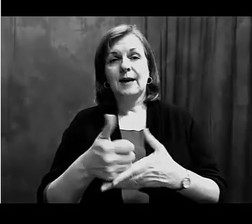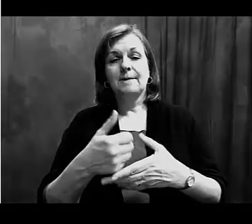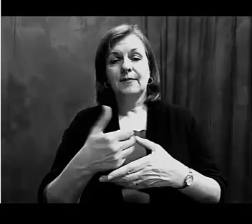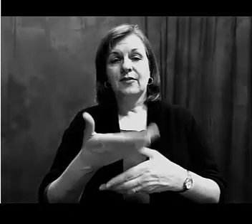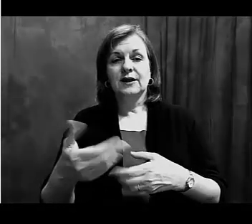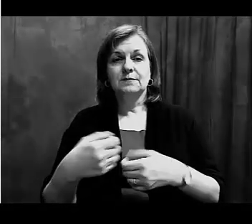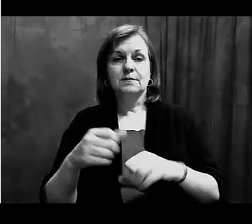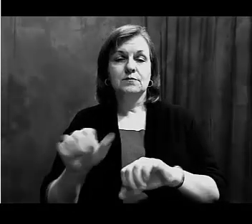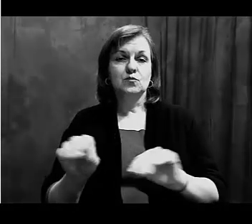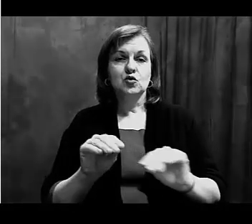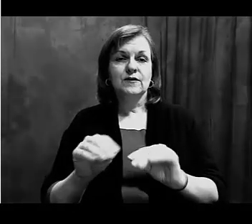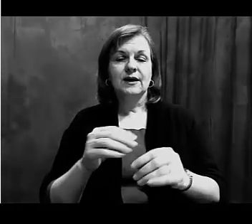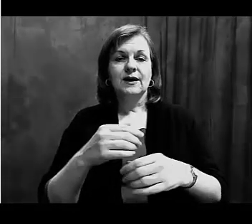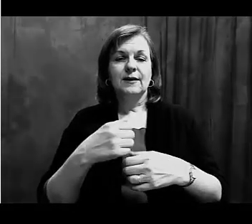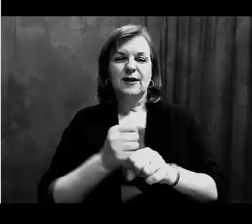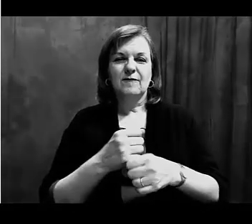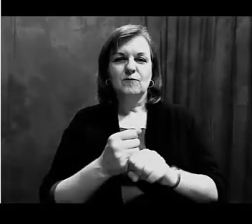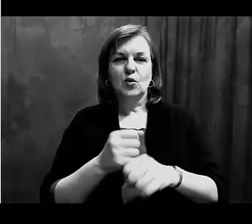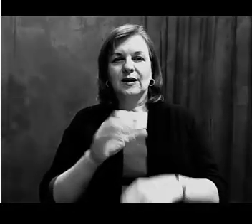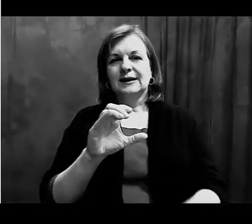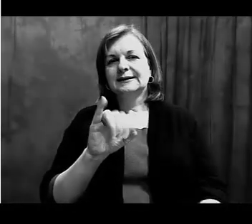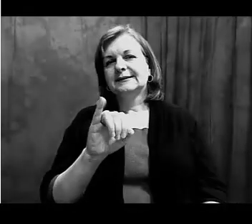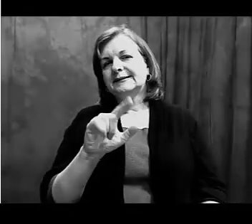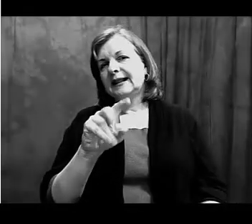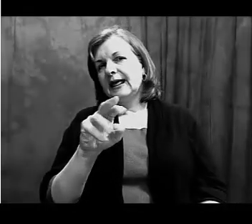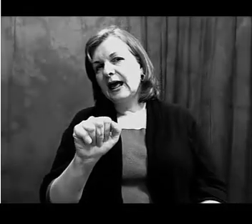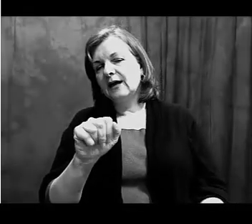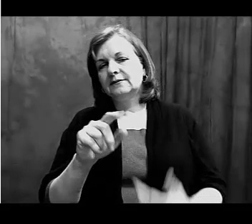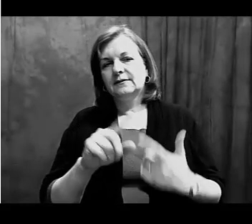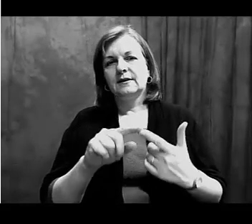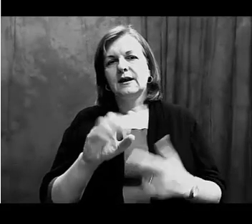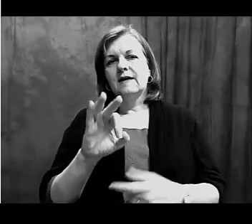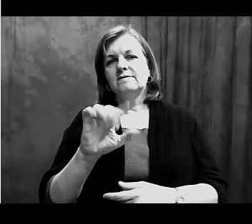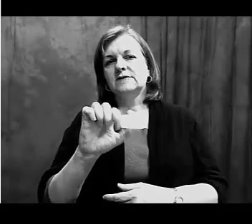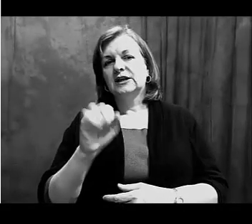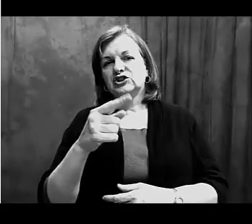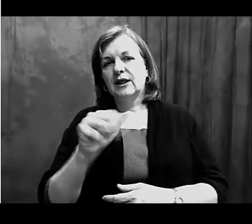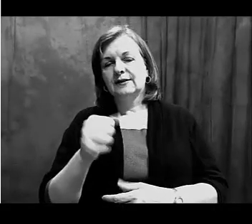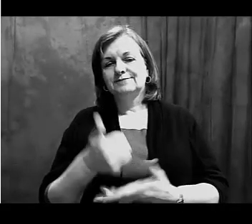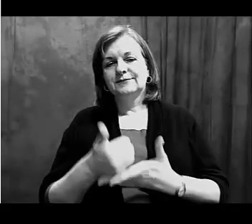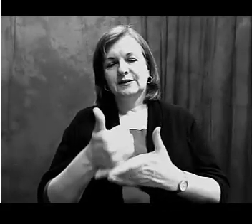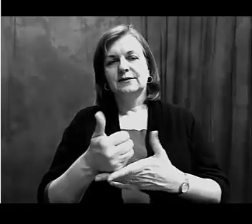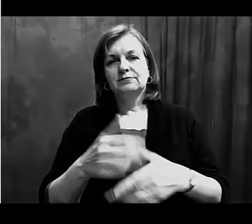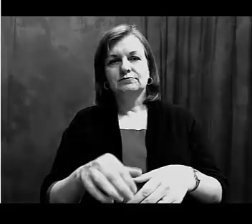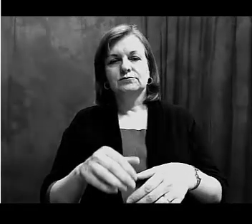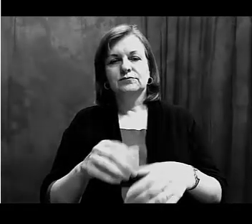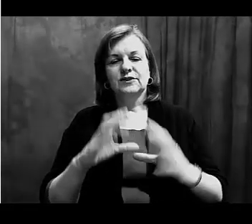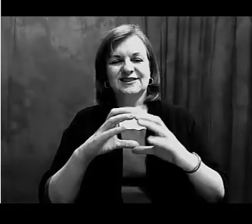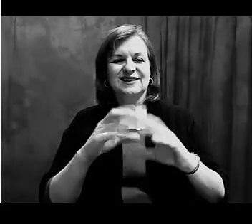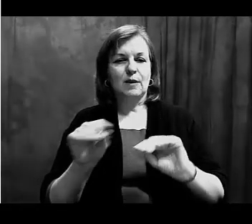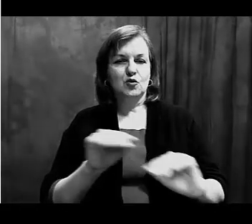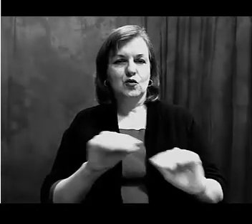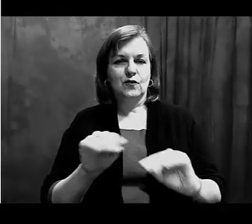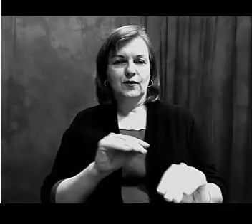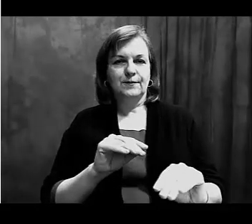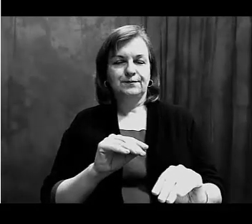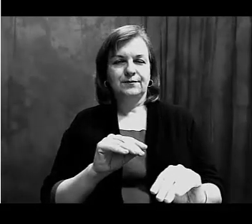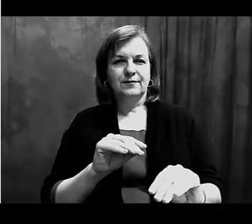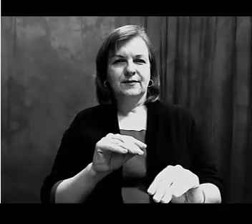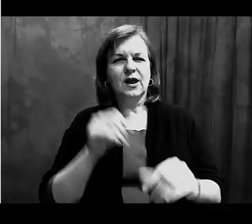they also can help things move so they form cilia and flagella and so on that are extremely important for locomotion